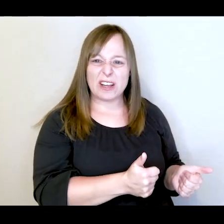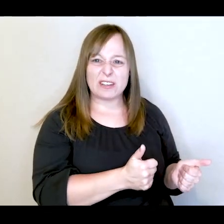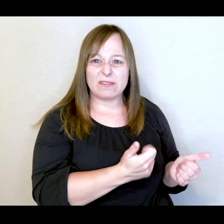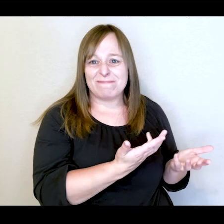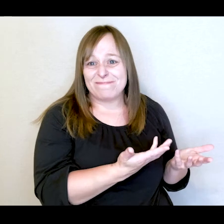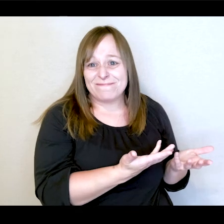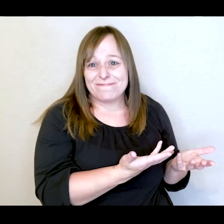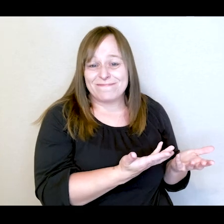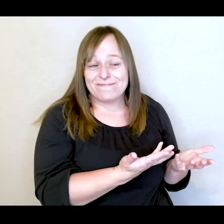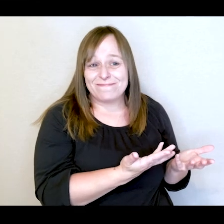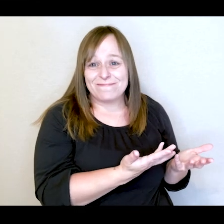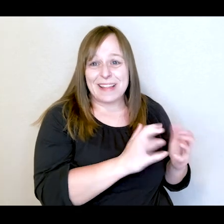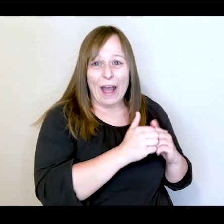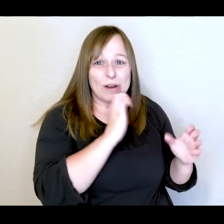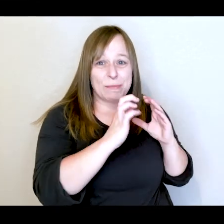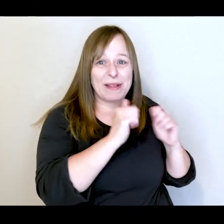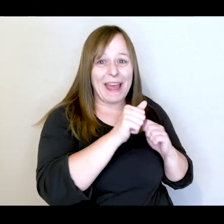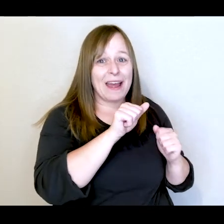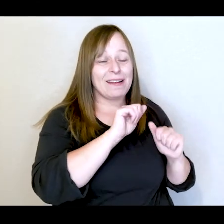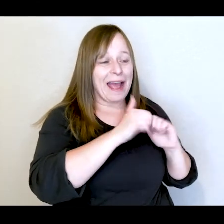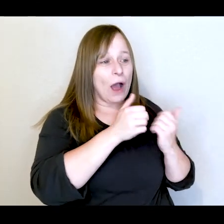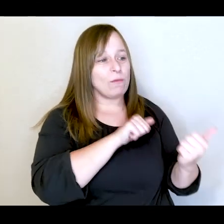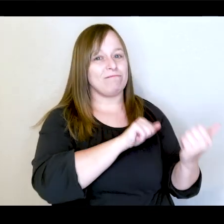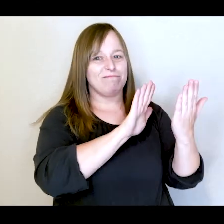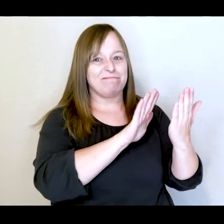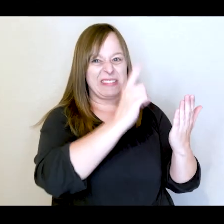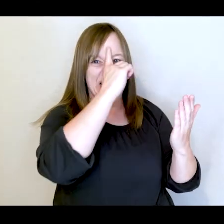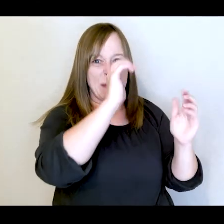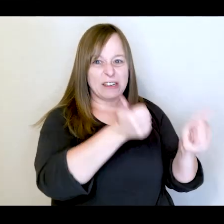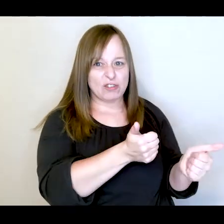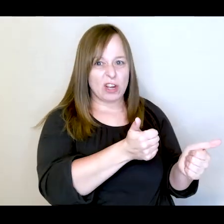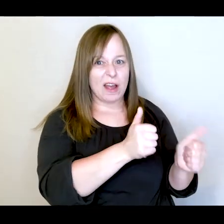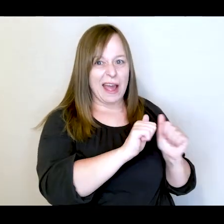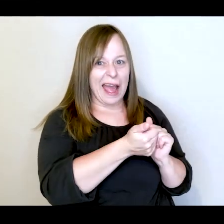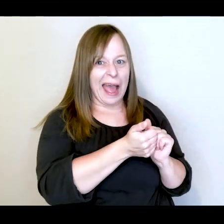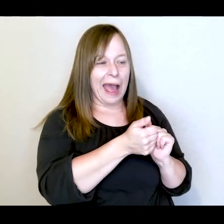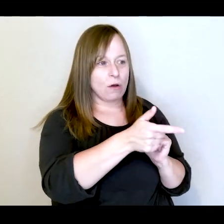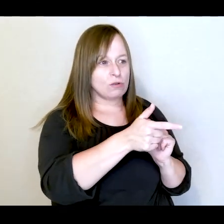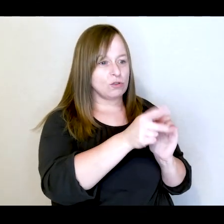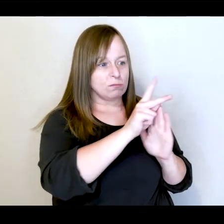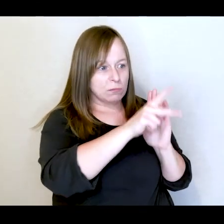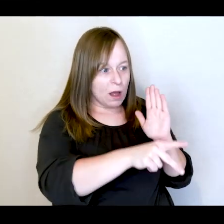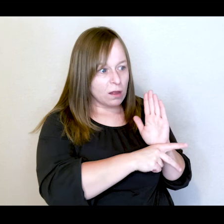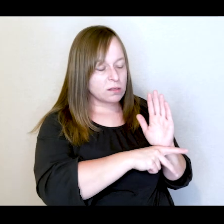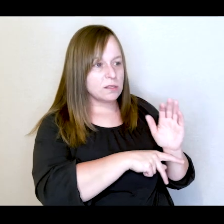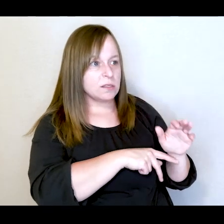to do that is to really kind of address the dementia and there's protocols and